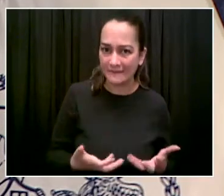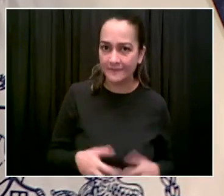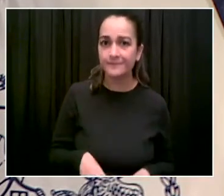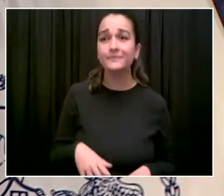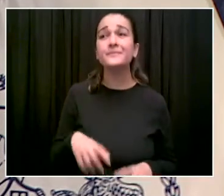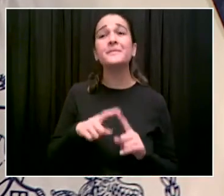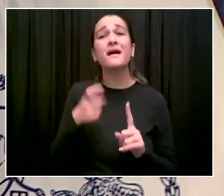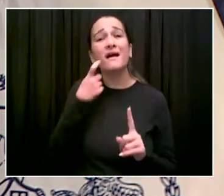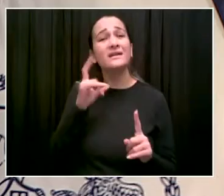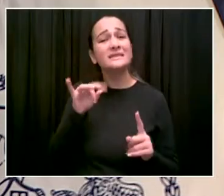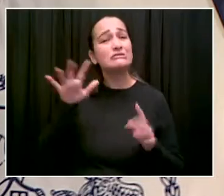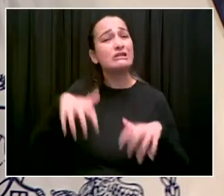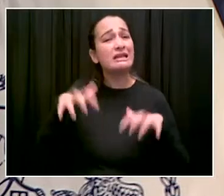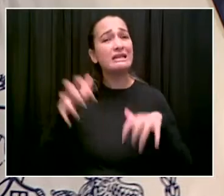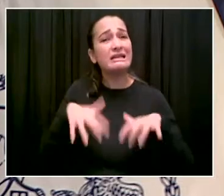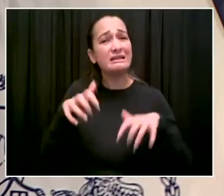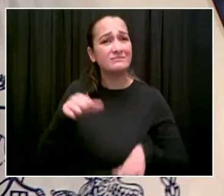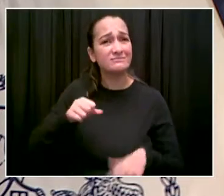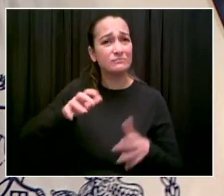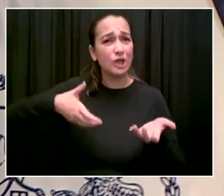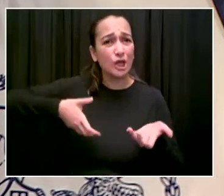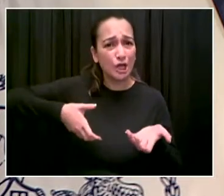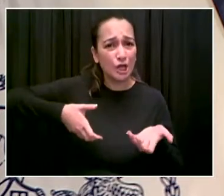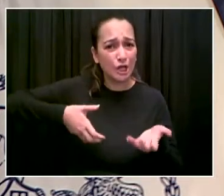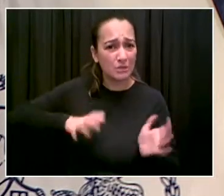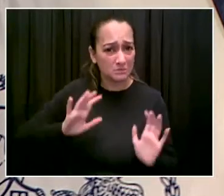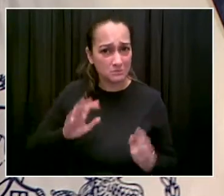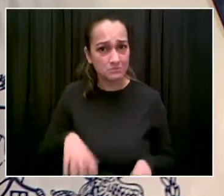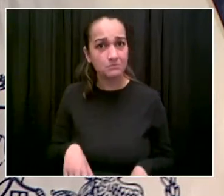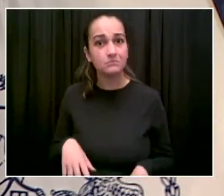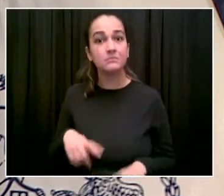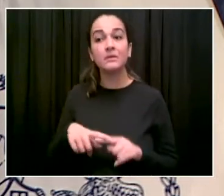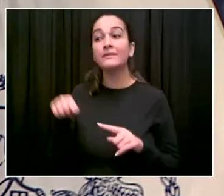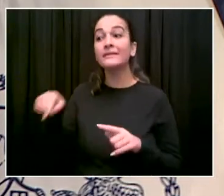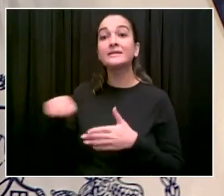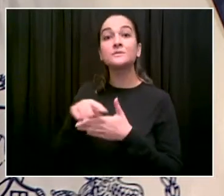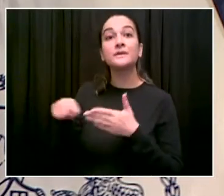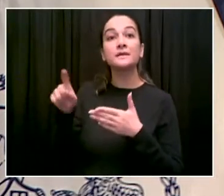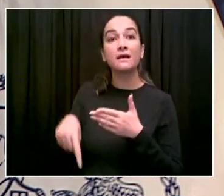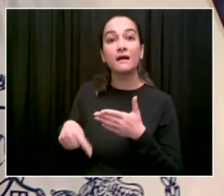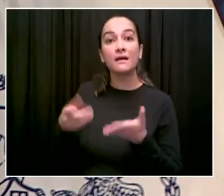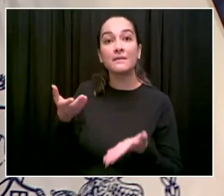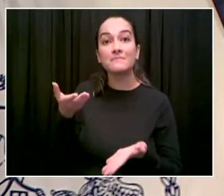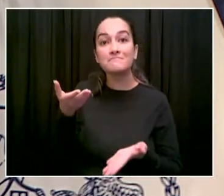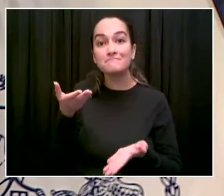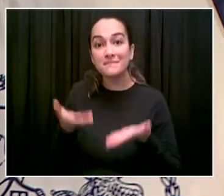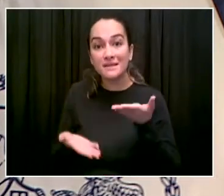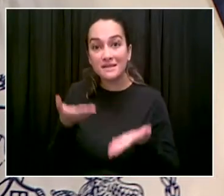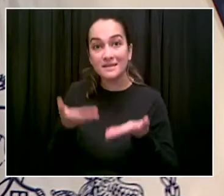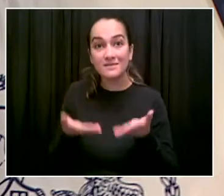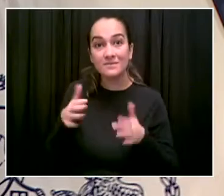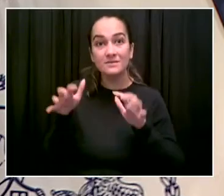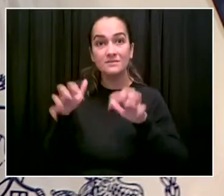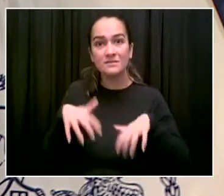WILL EVEN FEEL THE REMNANTS OF IT. OVER THE NEXT DAY OR TWO WE ARE EXPECTING 3-6 INCHES OF